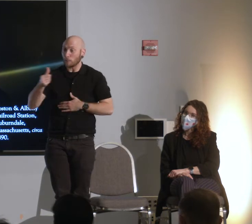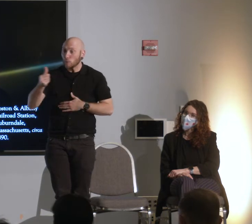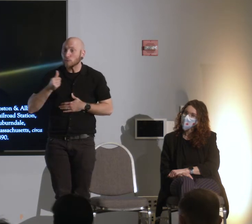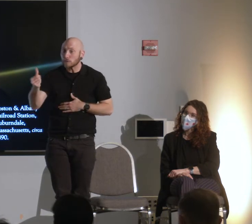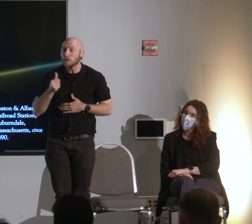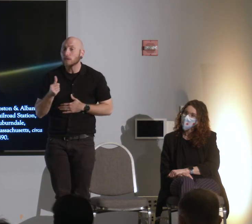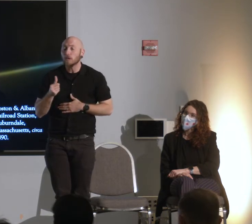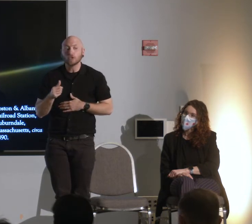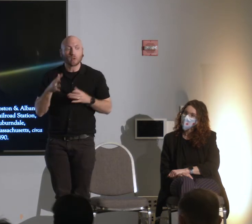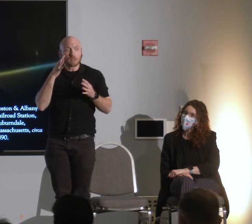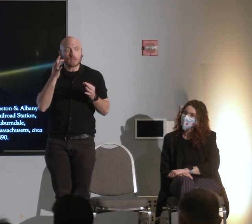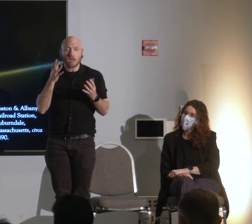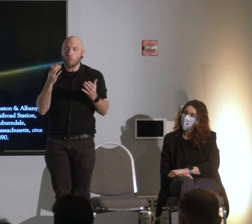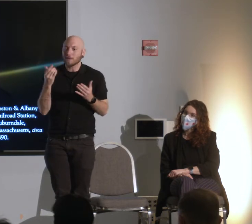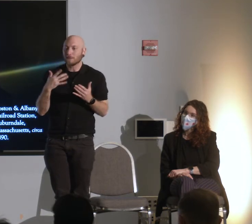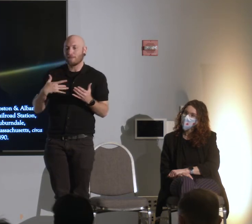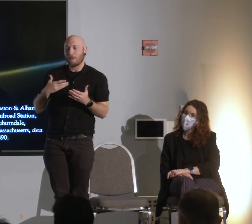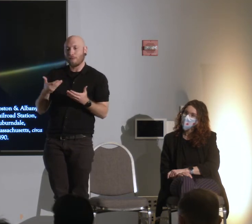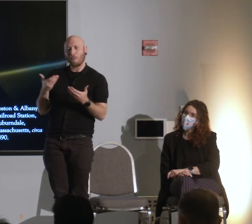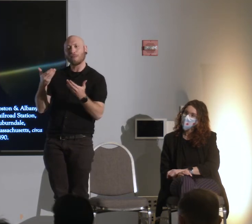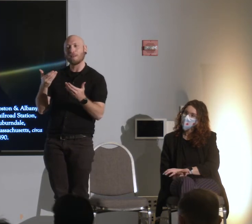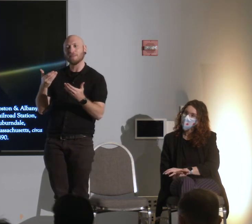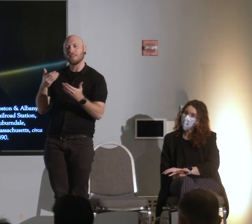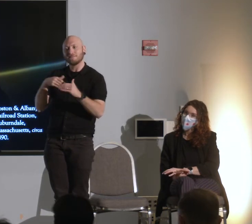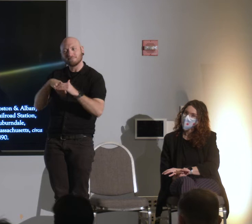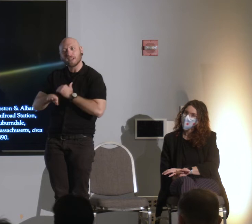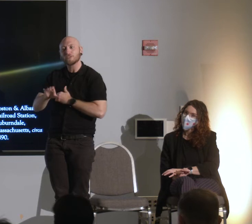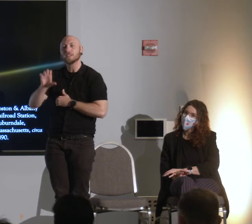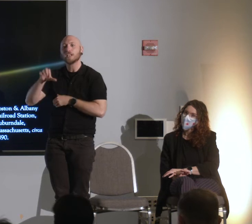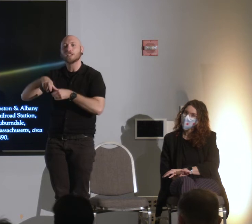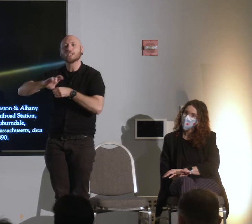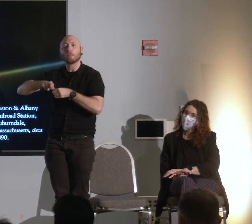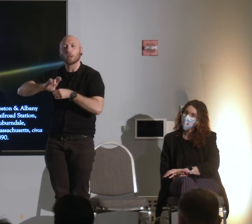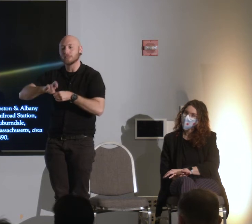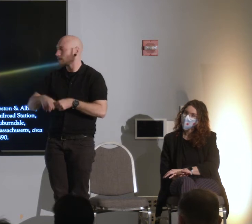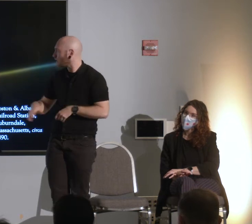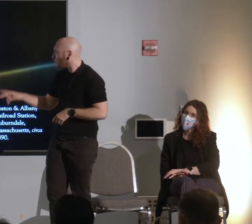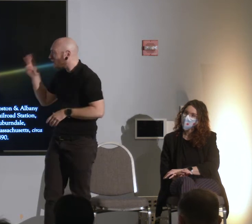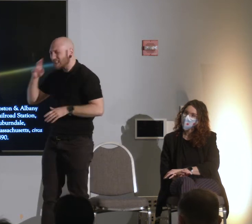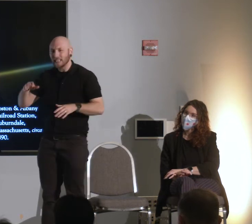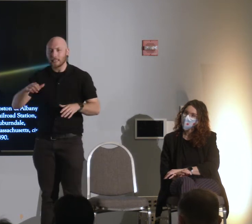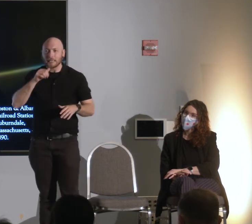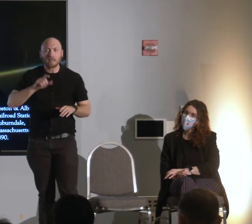to the suburbs like this one. Richardson's building sits long and low, unobtrusive and welcoming.